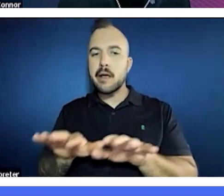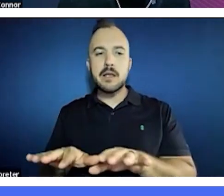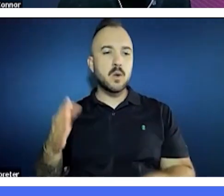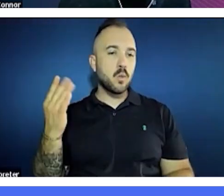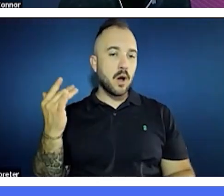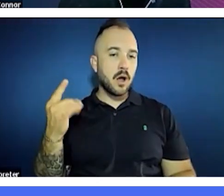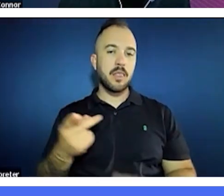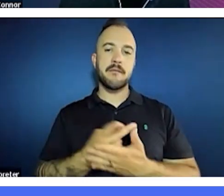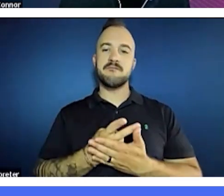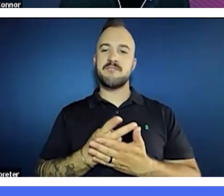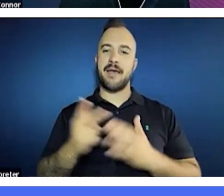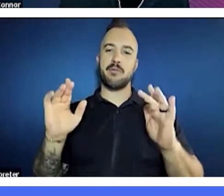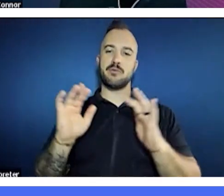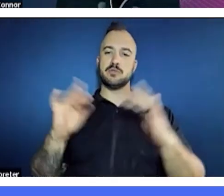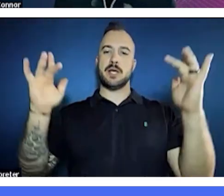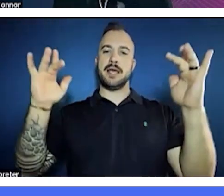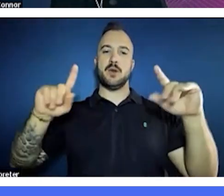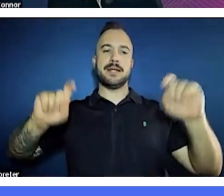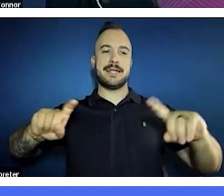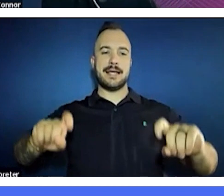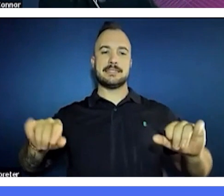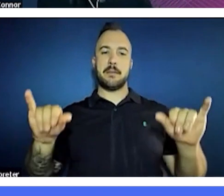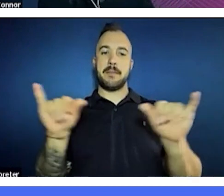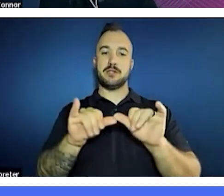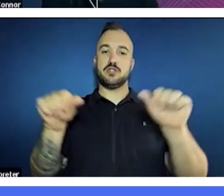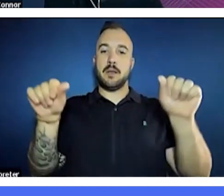to shine on a test that measures their ability to be a hare."